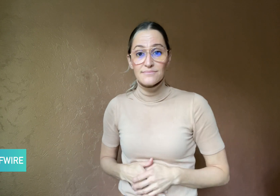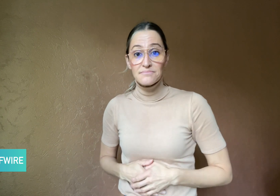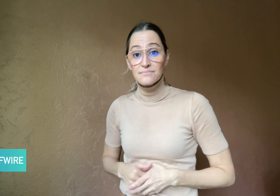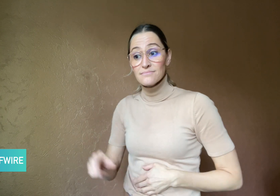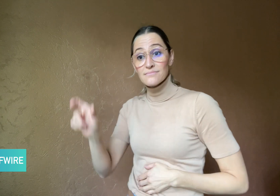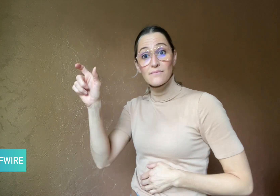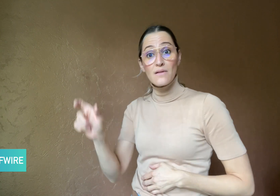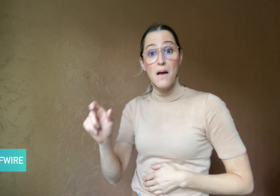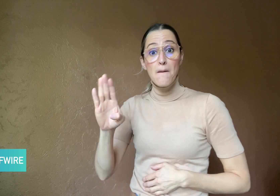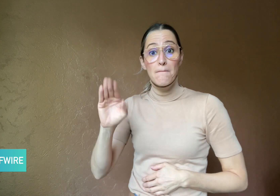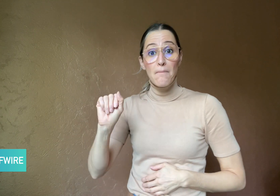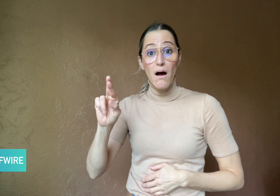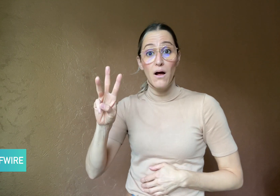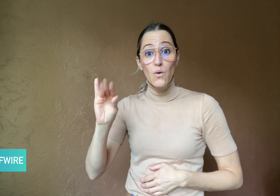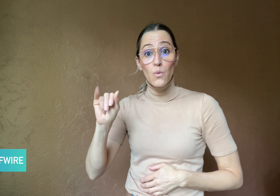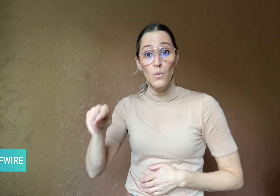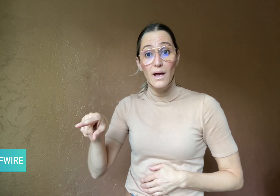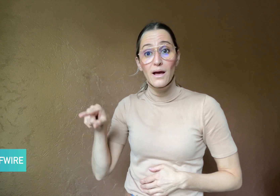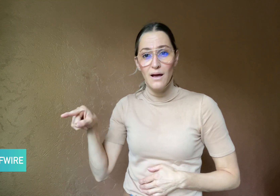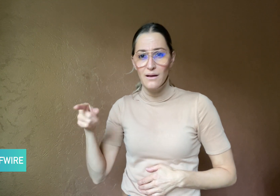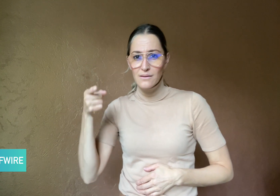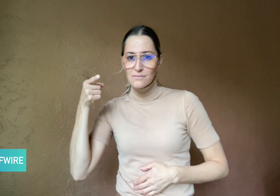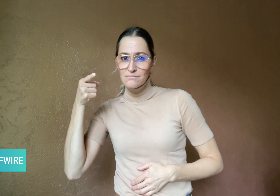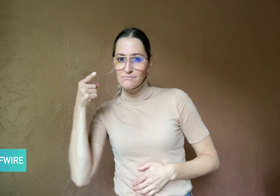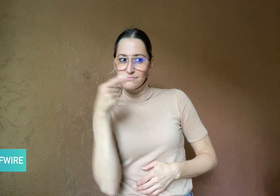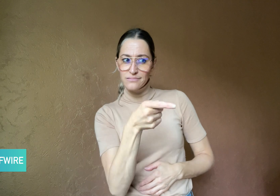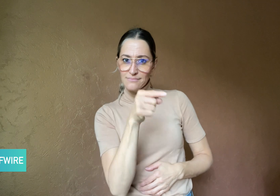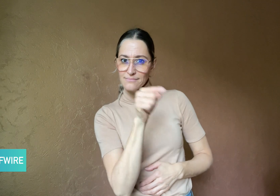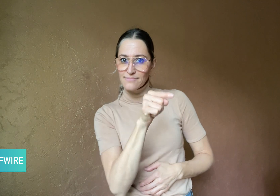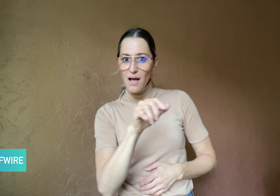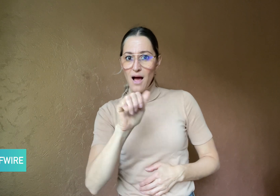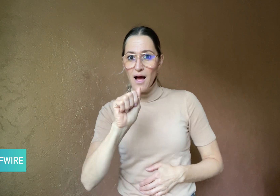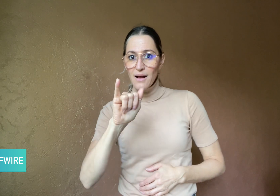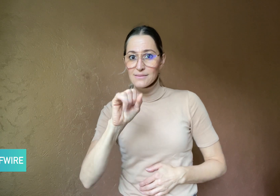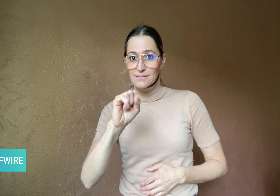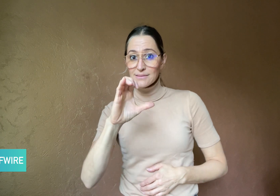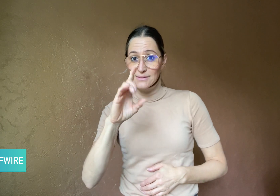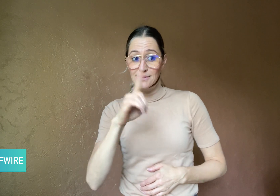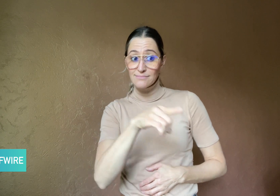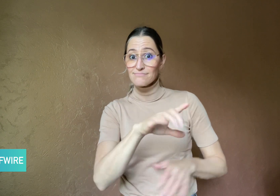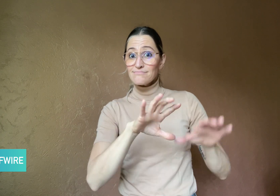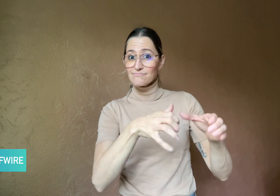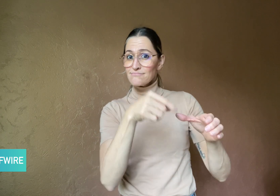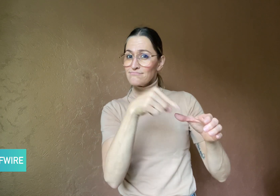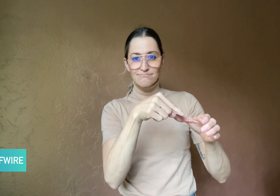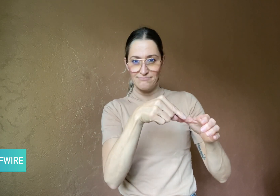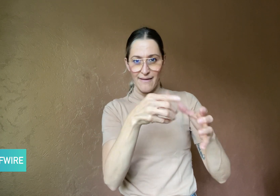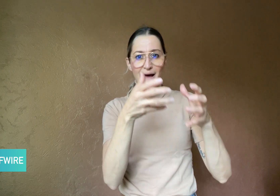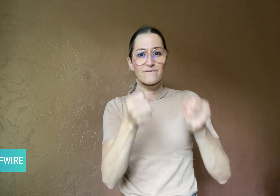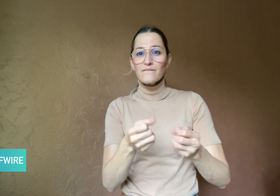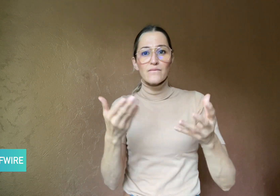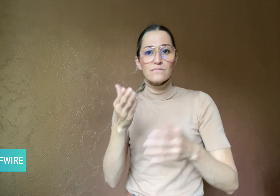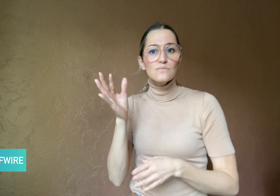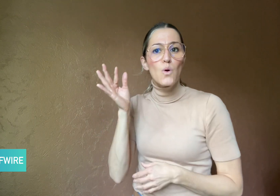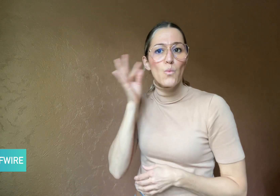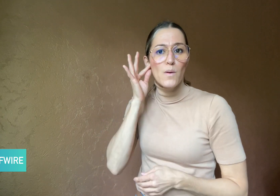Barwin accused AISCD of gender discrimination and